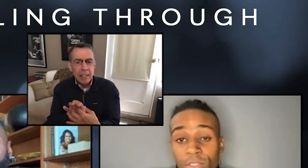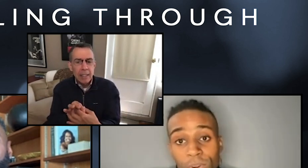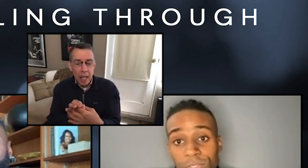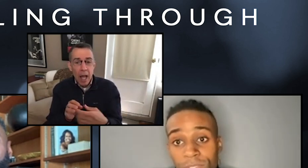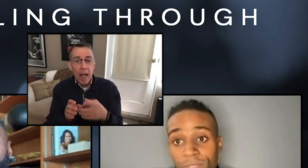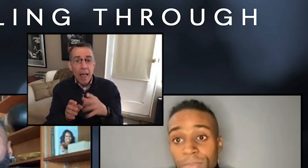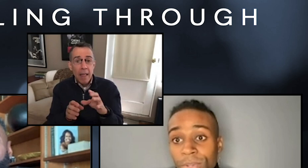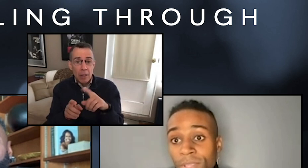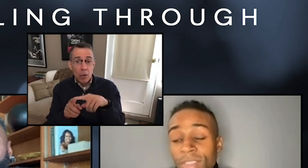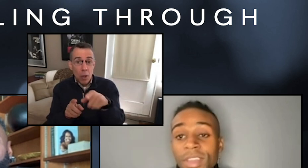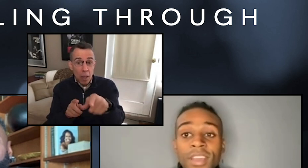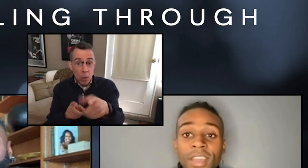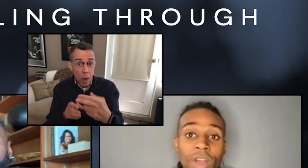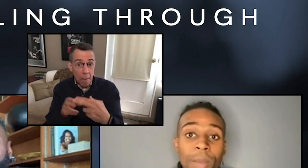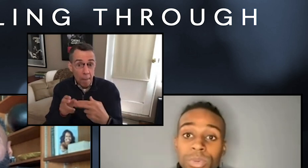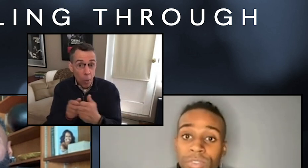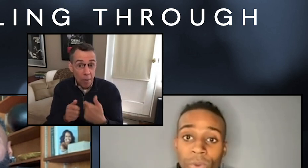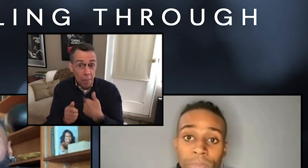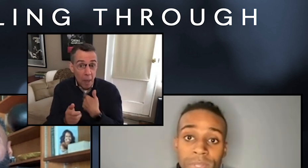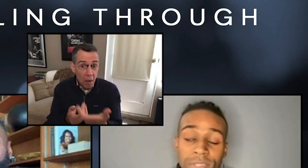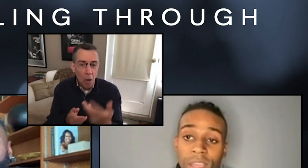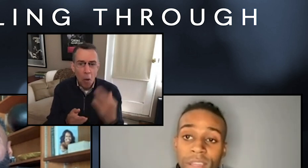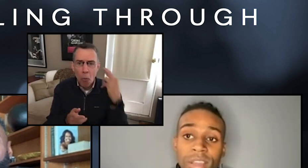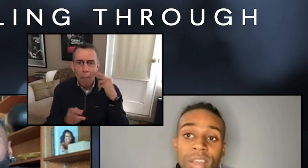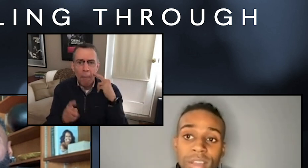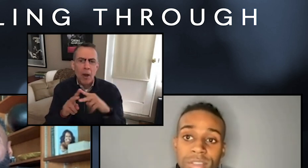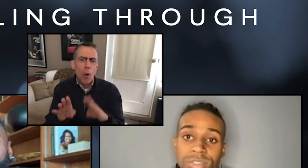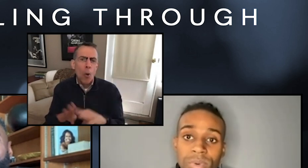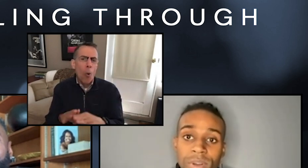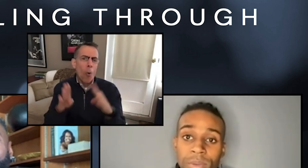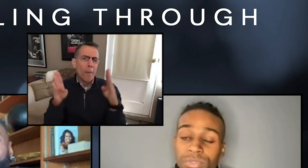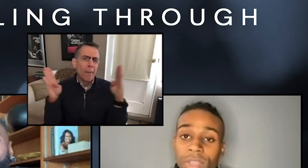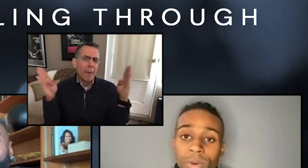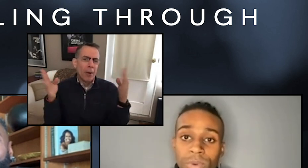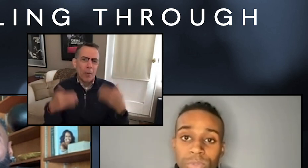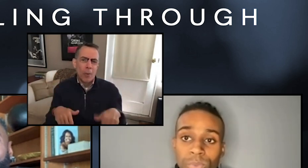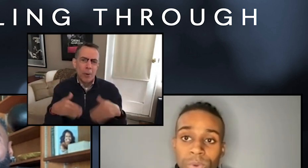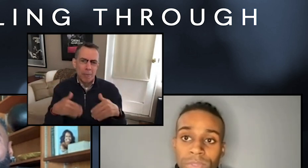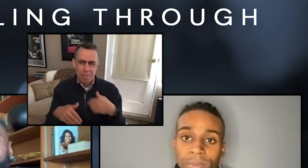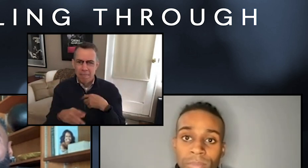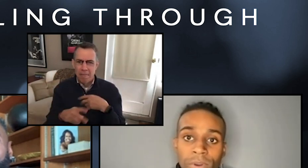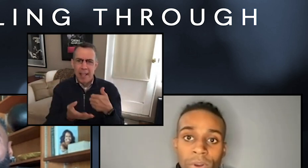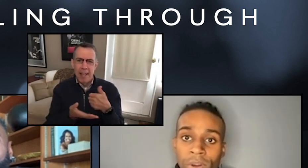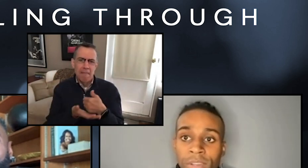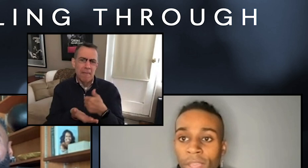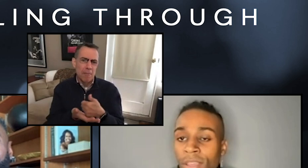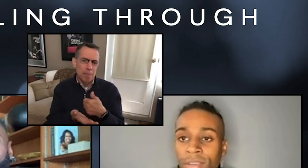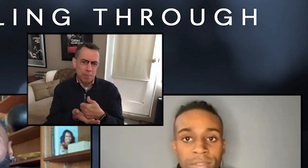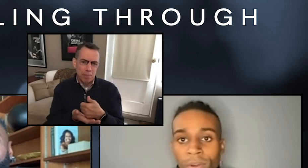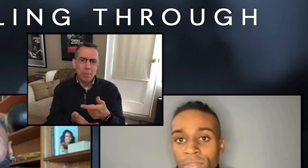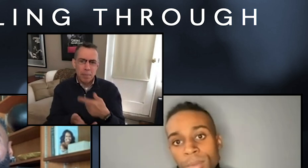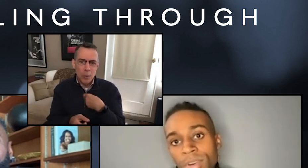the other person wants to build with. And Robert was very open to that. So it was very helpful to work with him on and off camera.